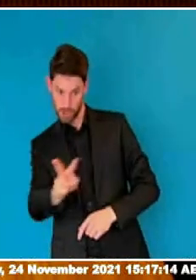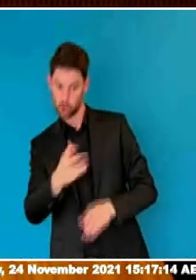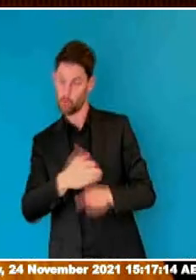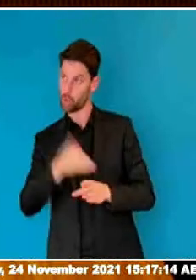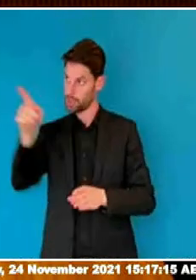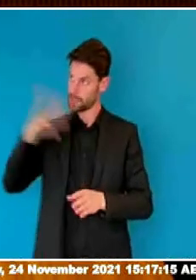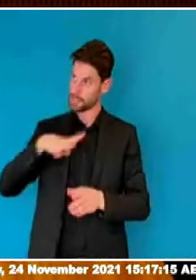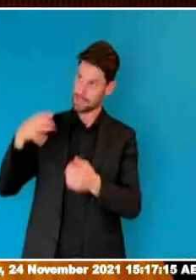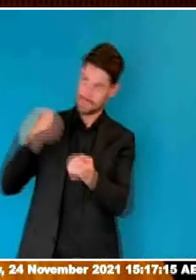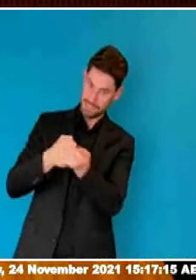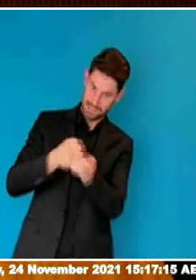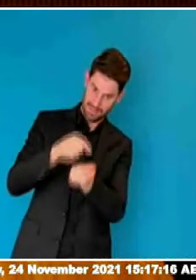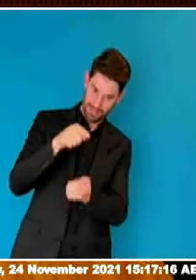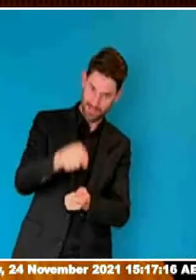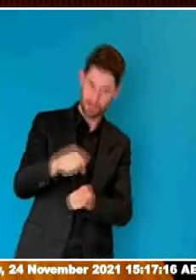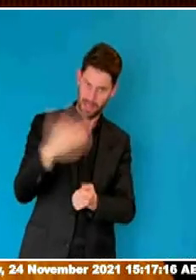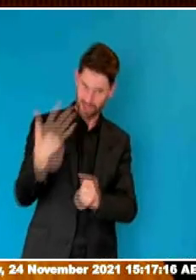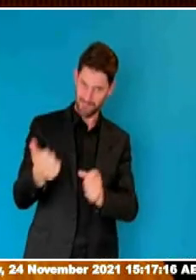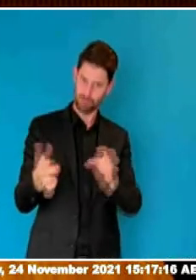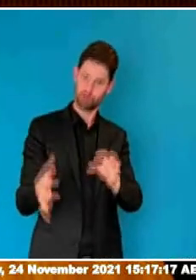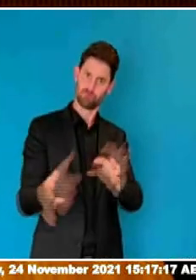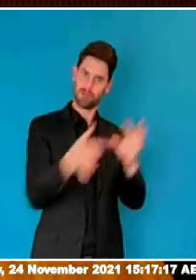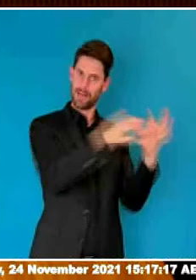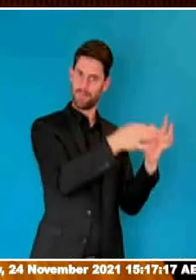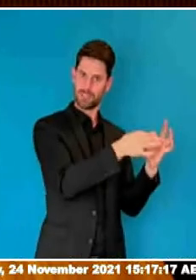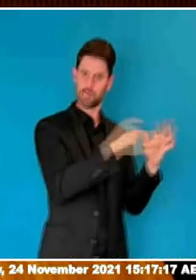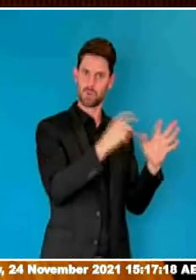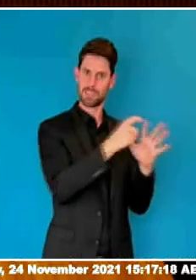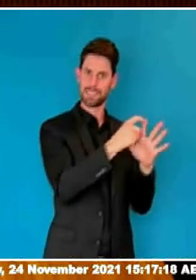that person needs to resume employment and thus reduce the costs of workers